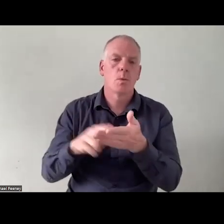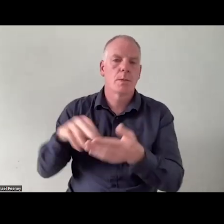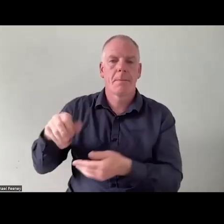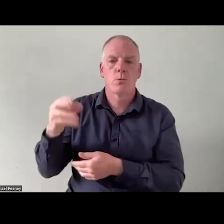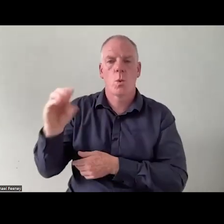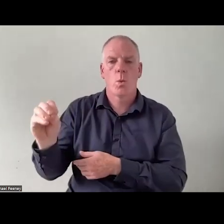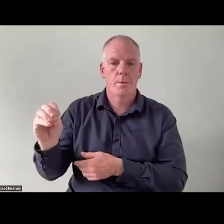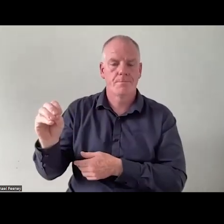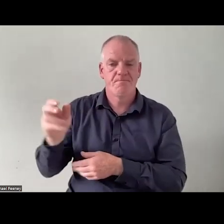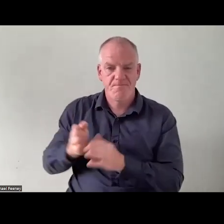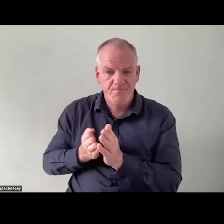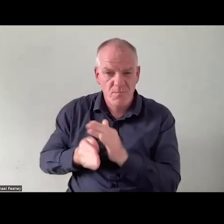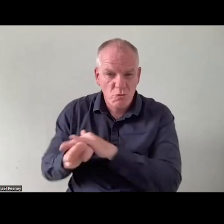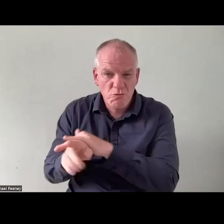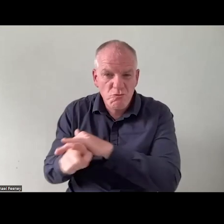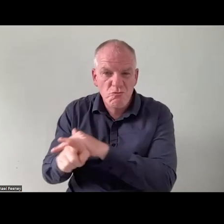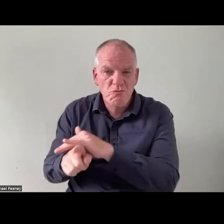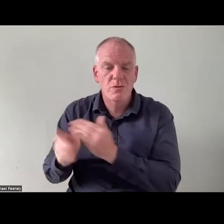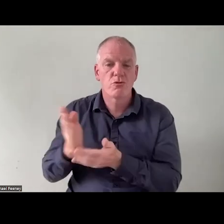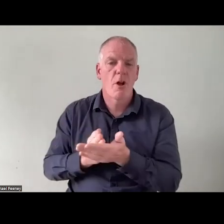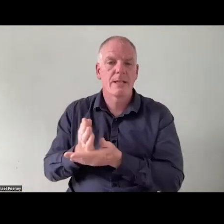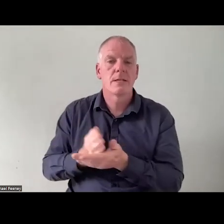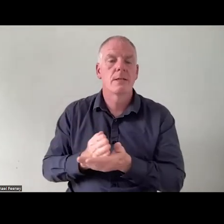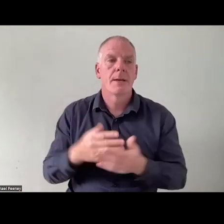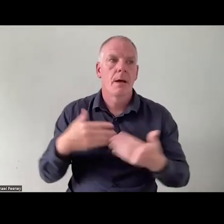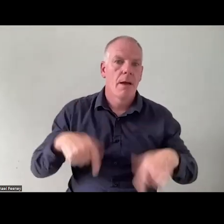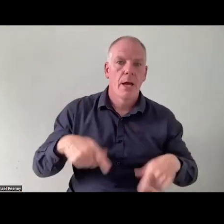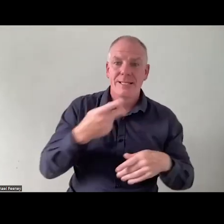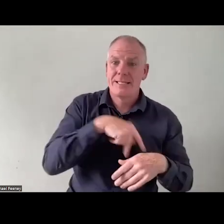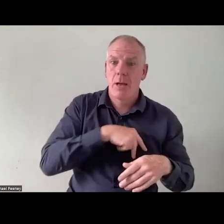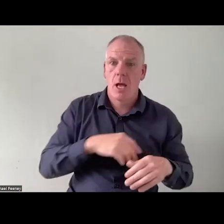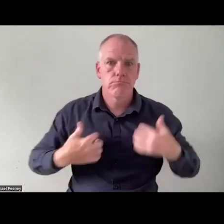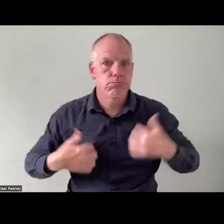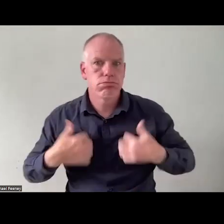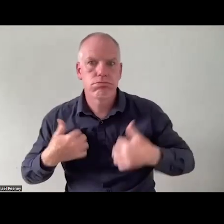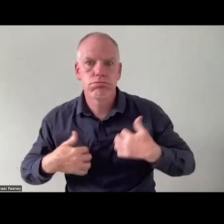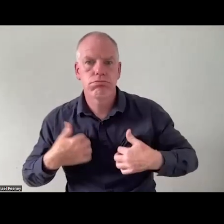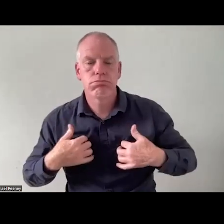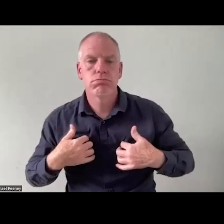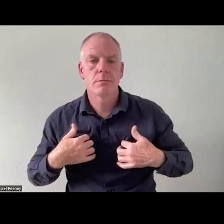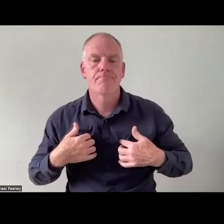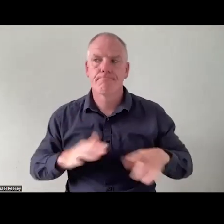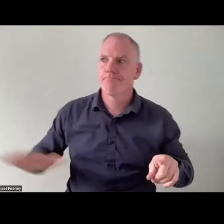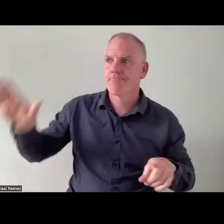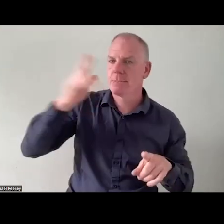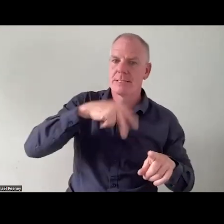So, naturally, this created a bit of a buzz here in Spain, and the rest of Spain followed suit.